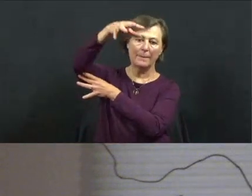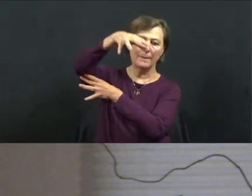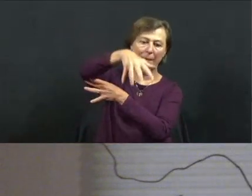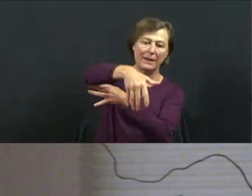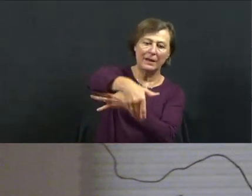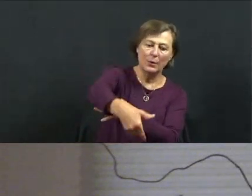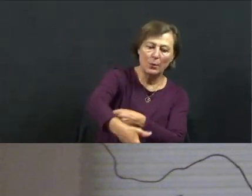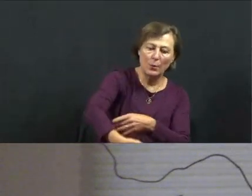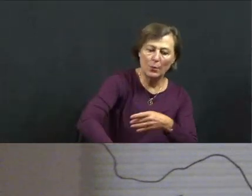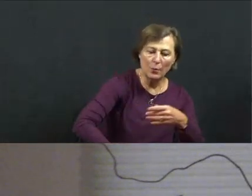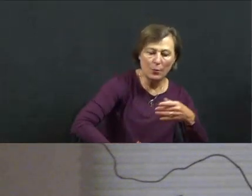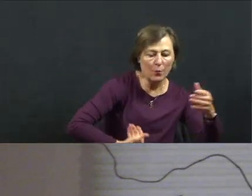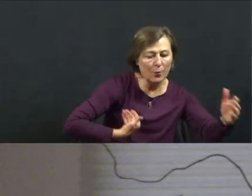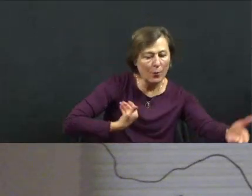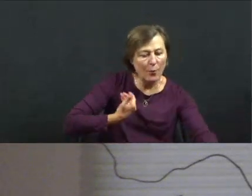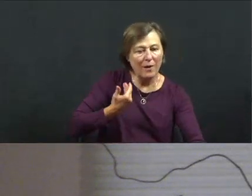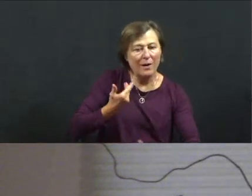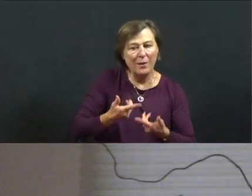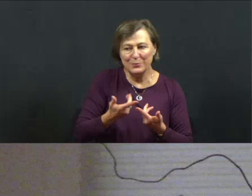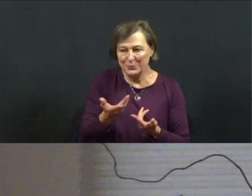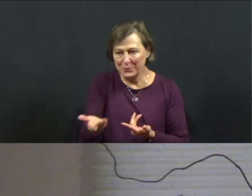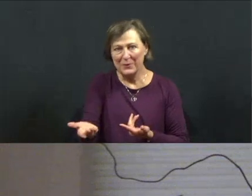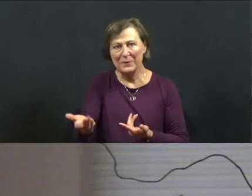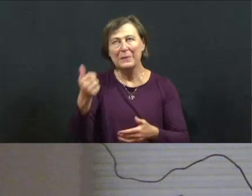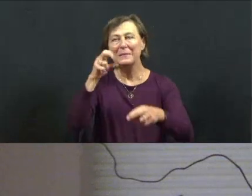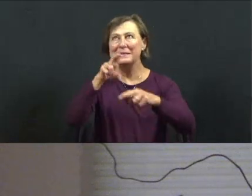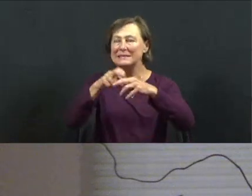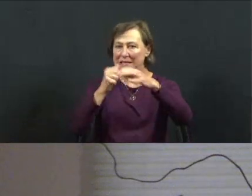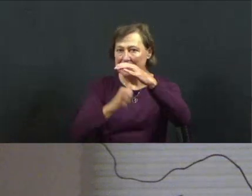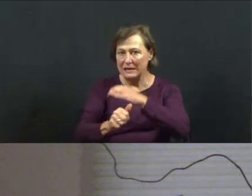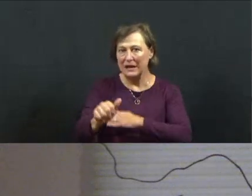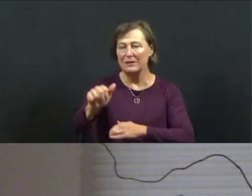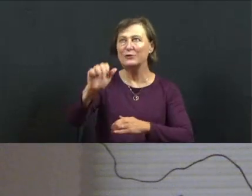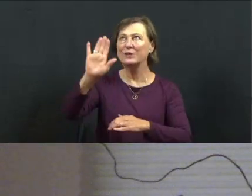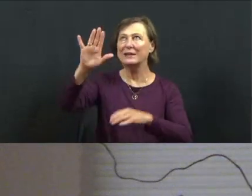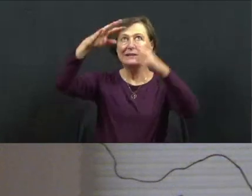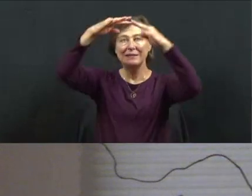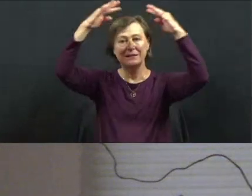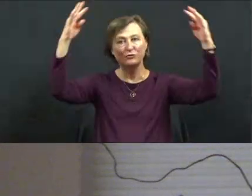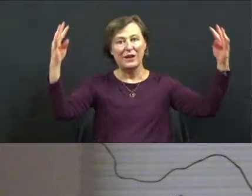and sit down under its shade. Siddhartha carefully arranged the grass